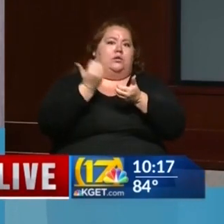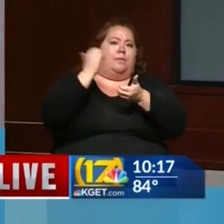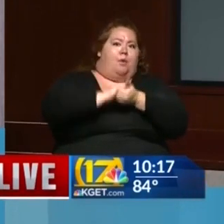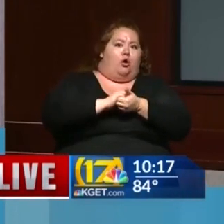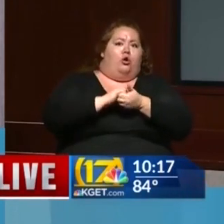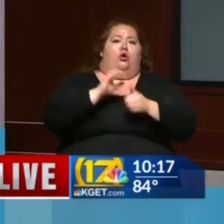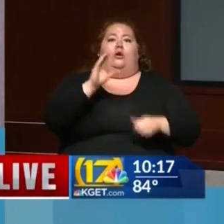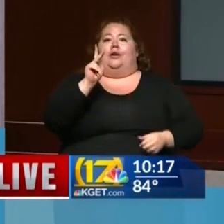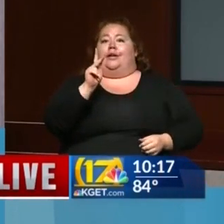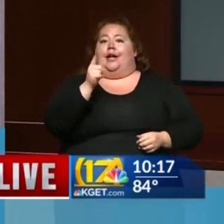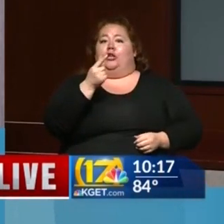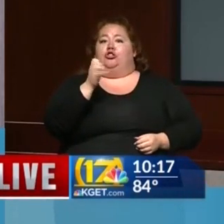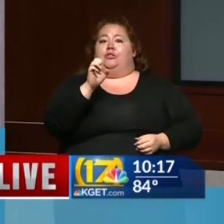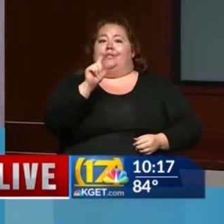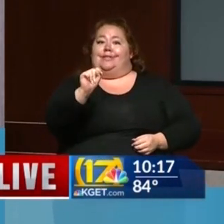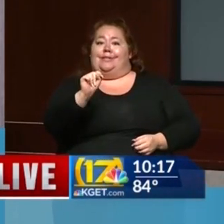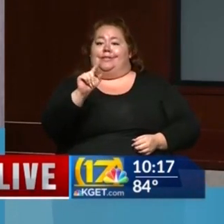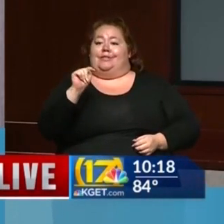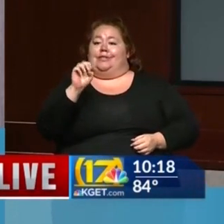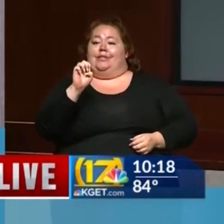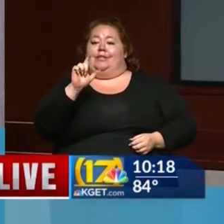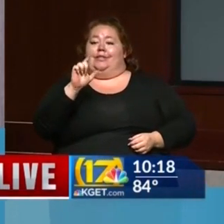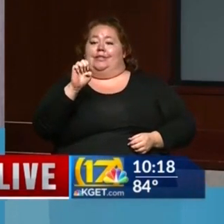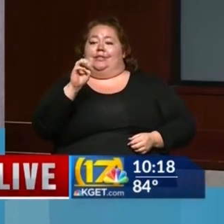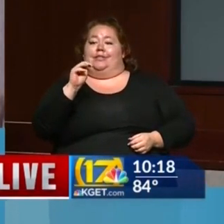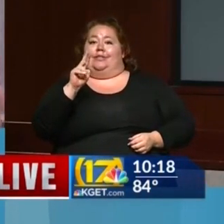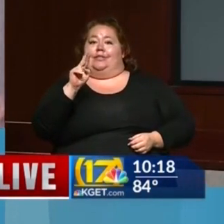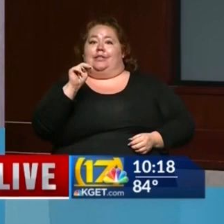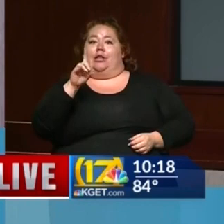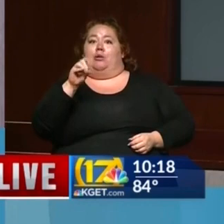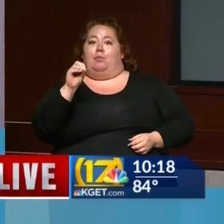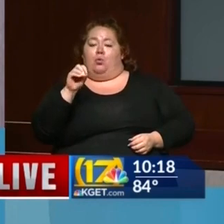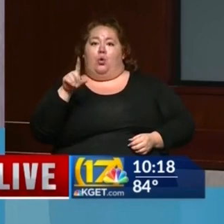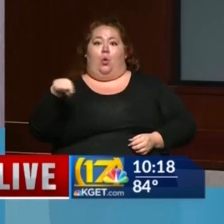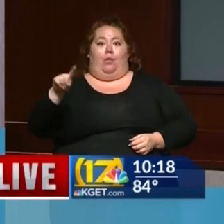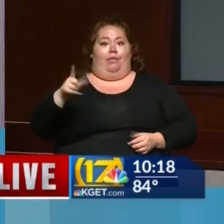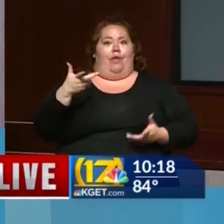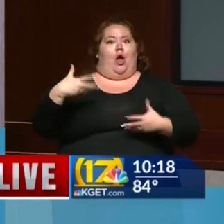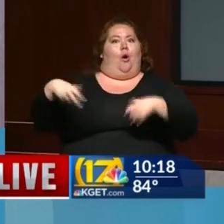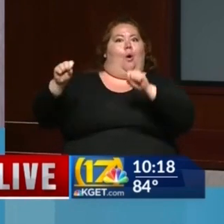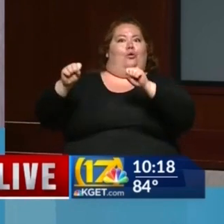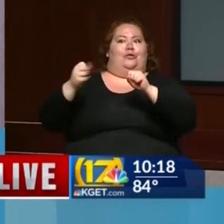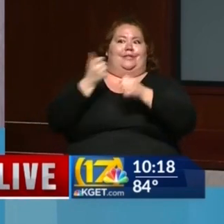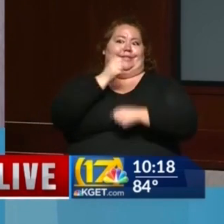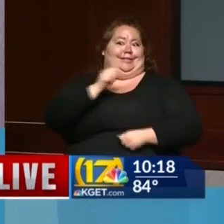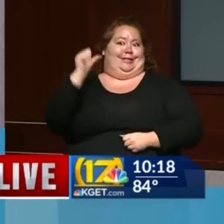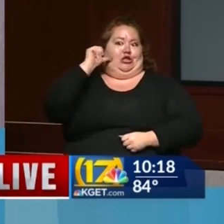ATTENTION, AND EFFORTS IN THIS AREA, EVERYBODY THAT WE ARE PARTNERING WITH.